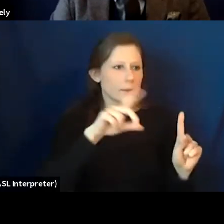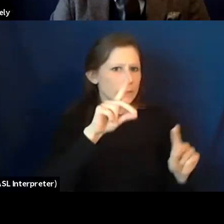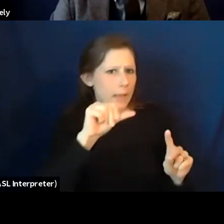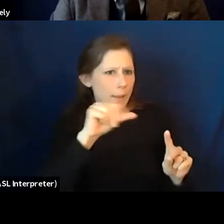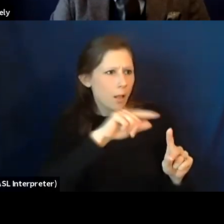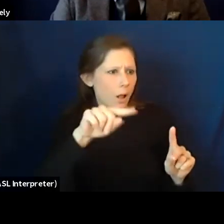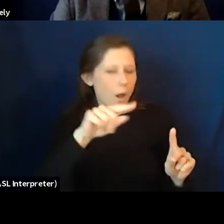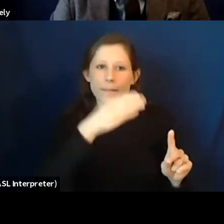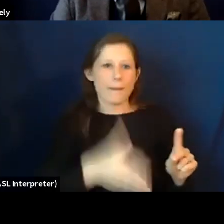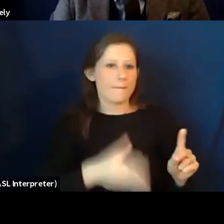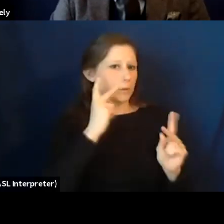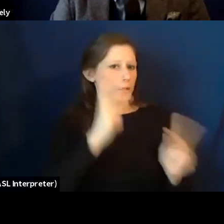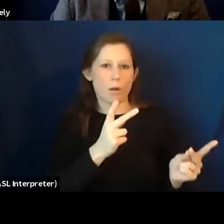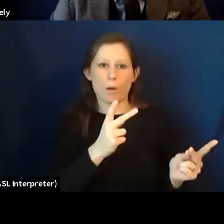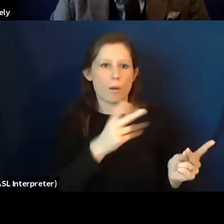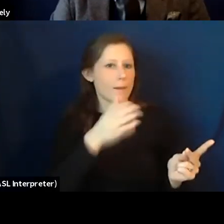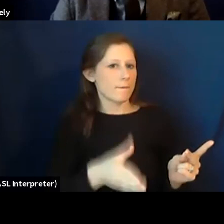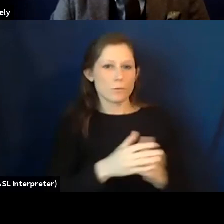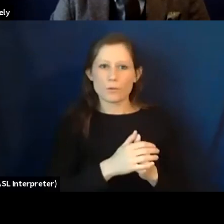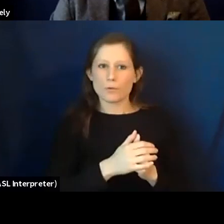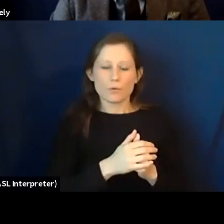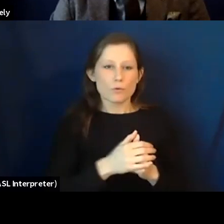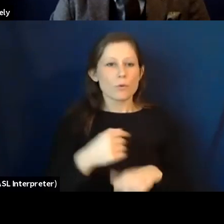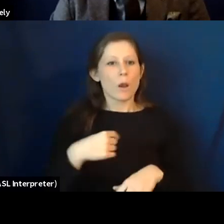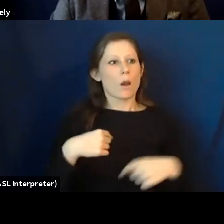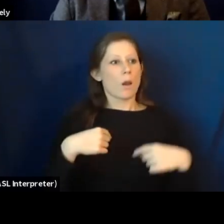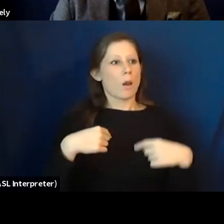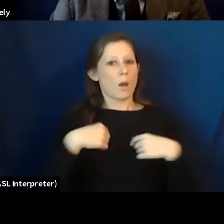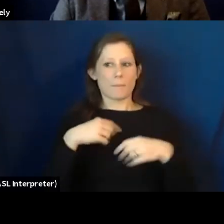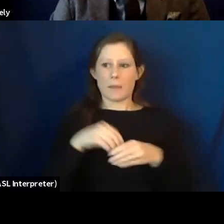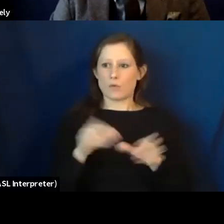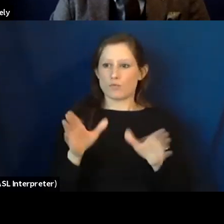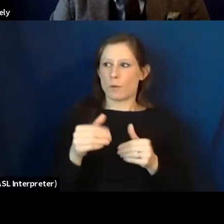of these people who always ask who's not in the room and that's why we started the disability